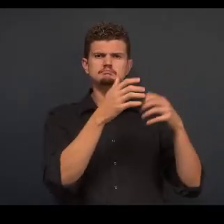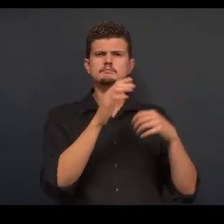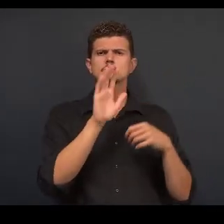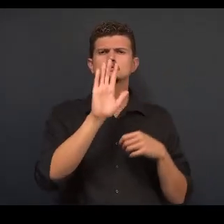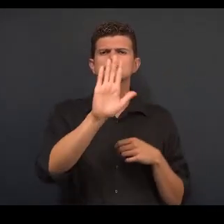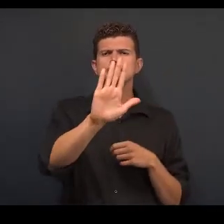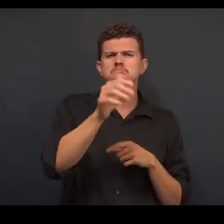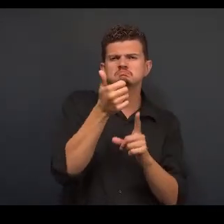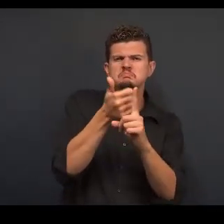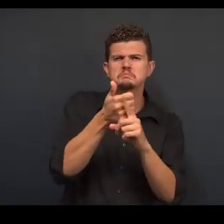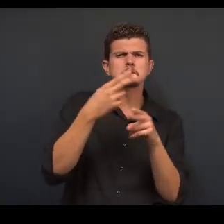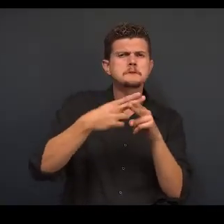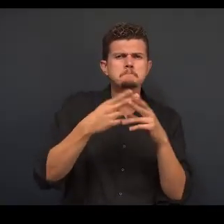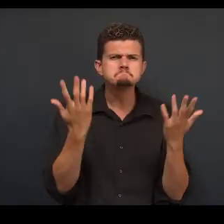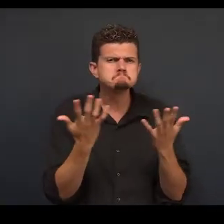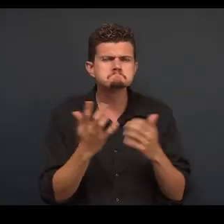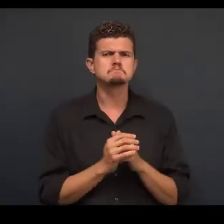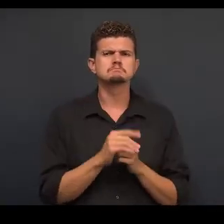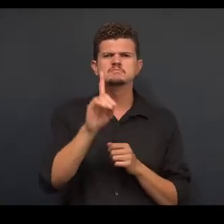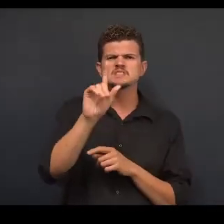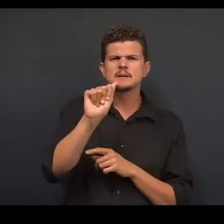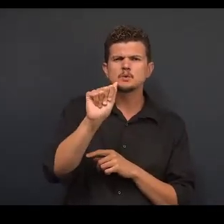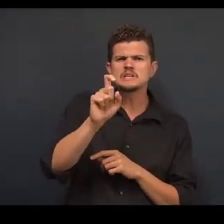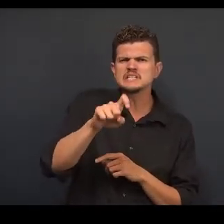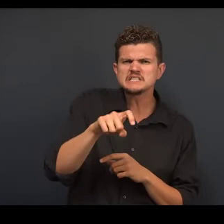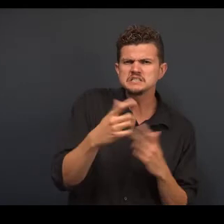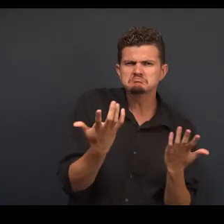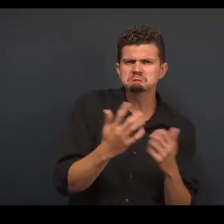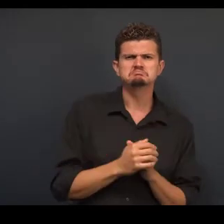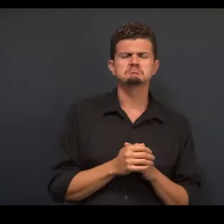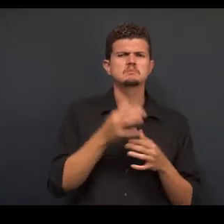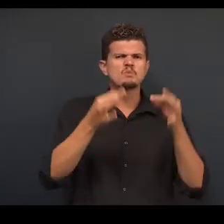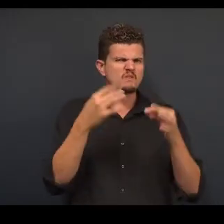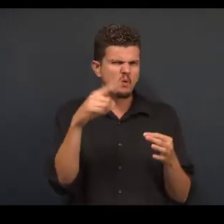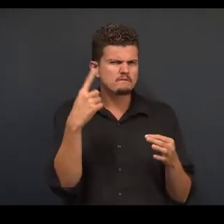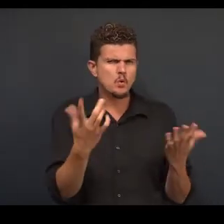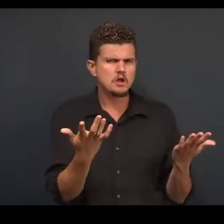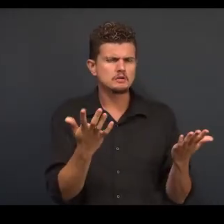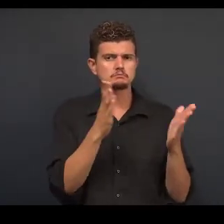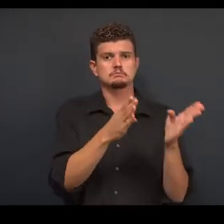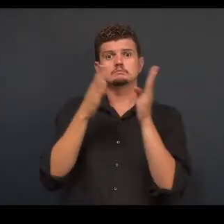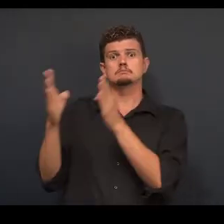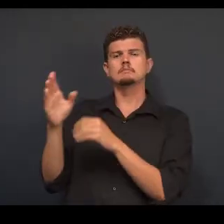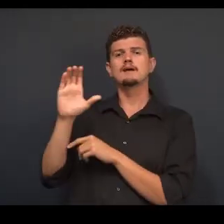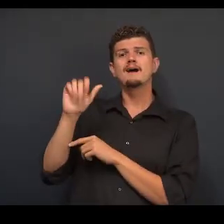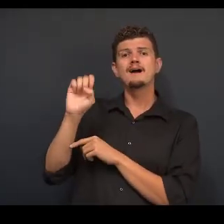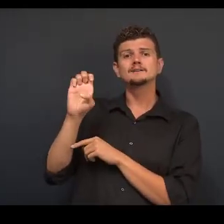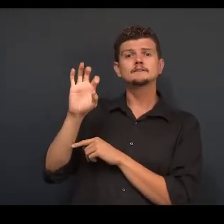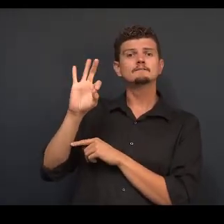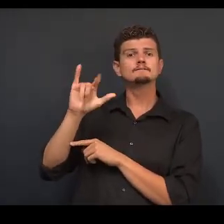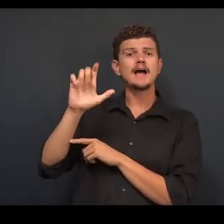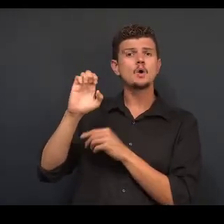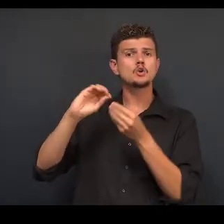Yourself 1. Your name 2. Your individual needs as related to your disability 3. Your business with the court Your case 1.